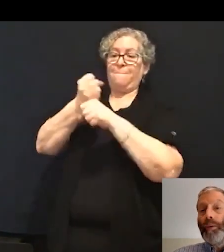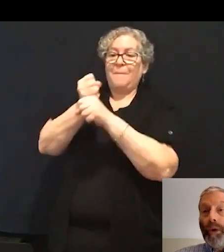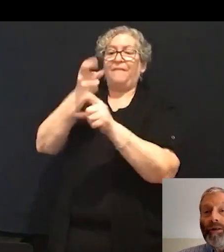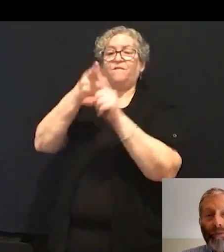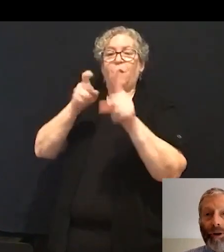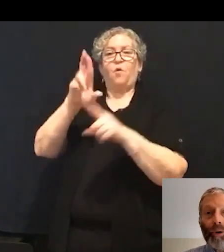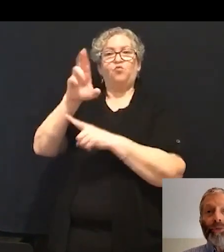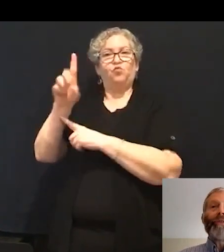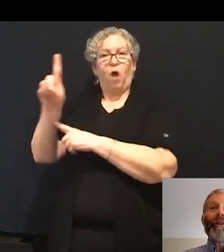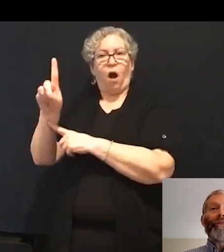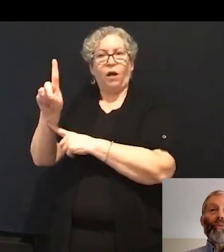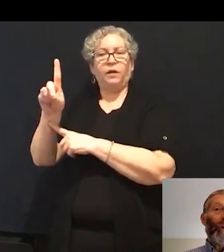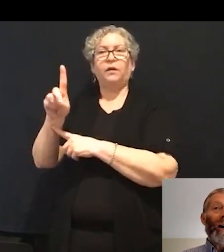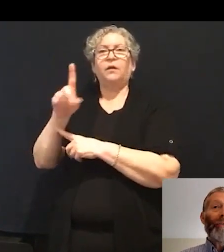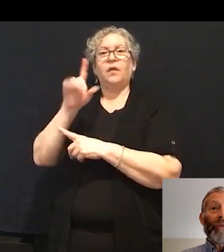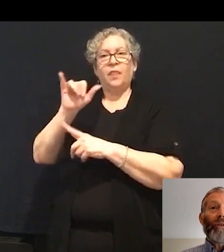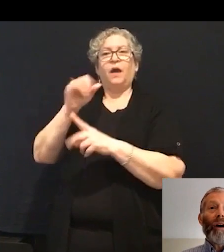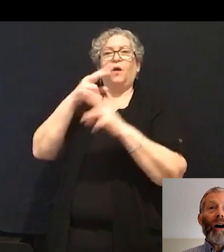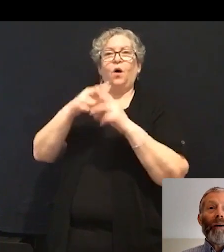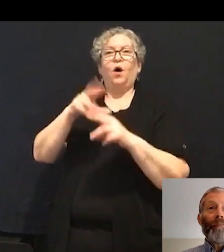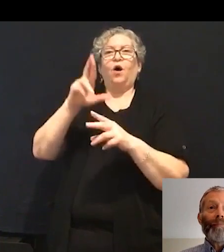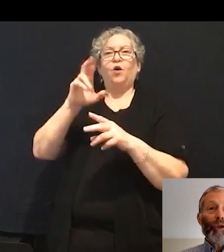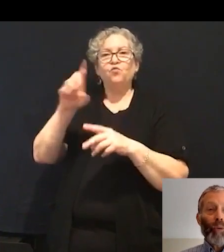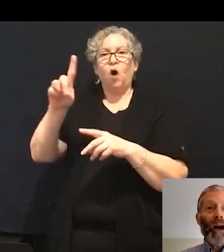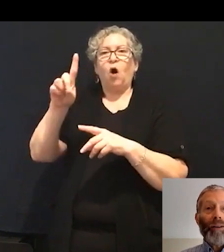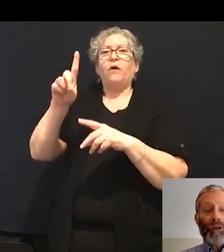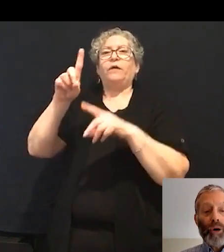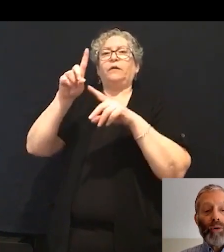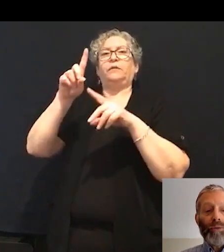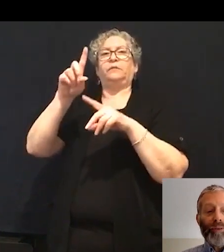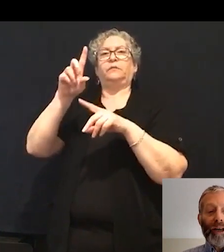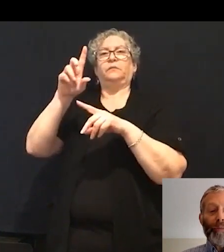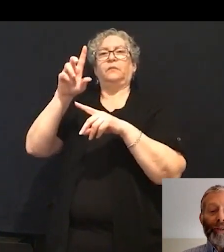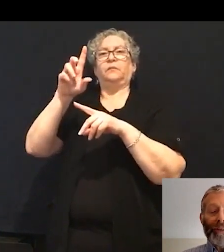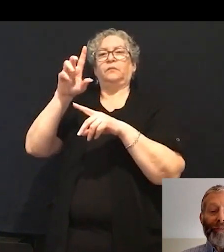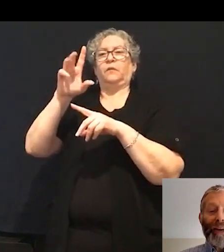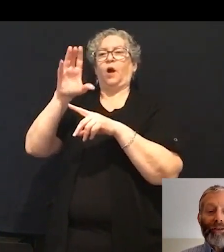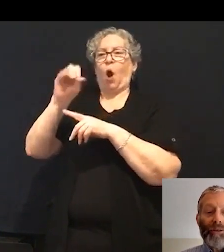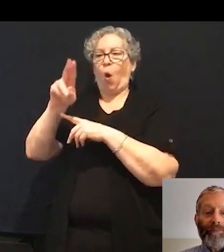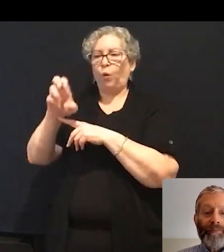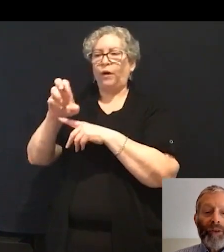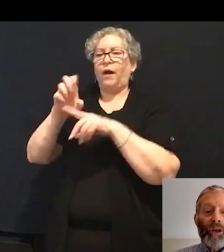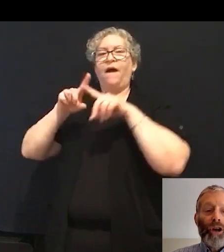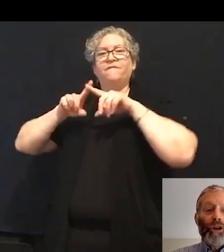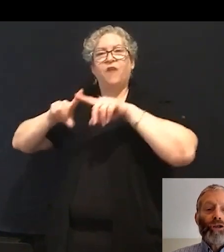And one of those is rod-derived cone viability factor.